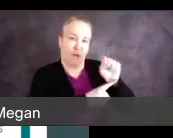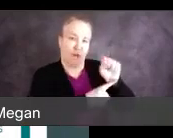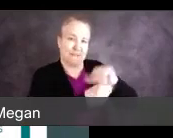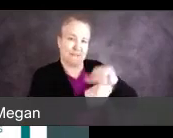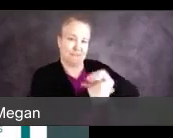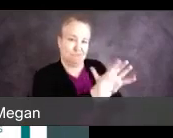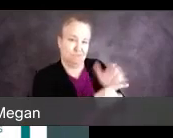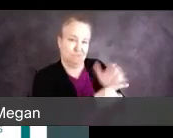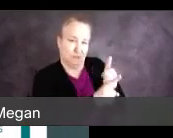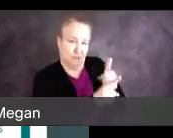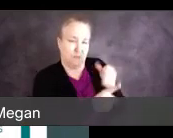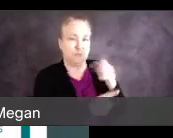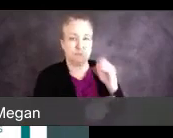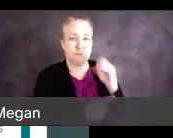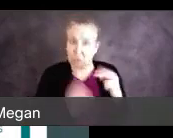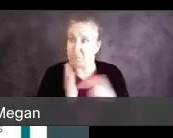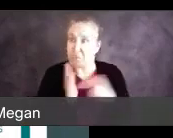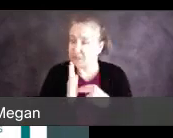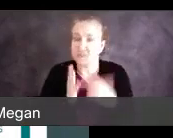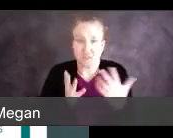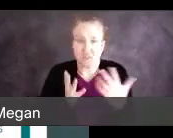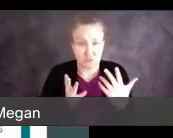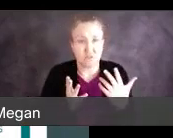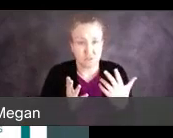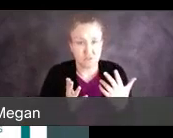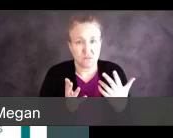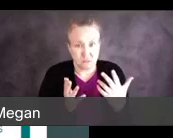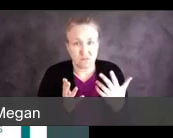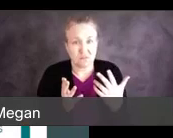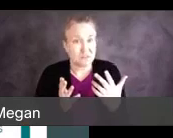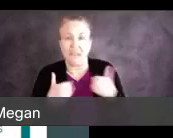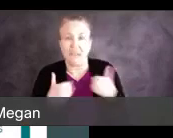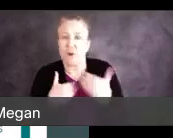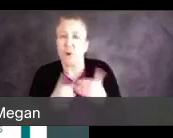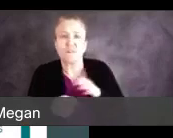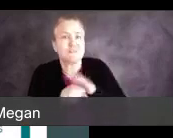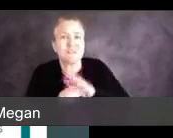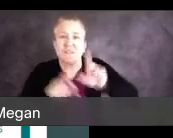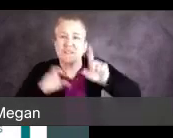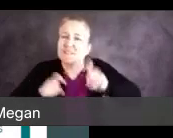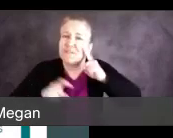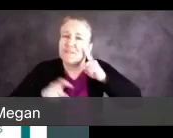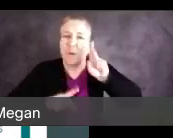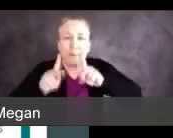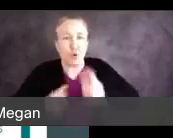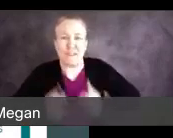So there's almost enough for every person who lives in the County, which is 830,000.